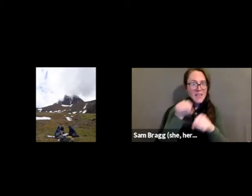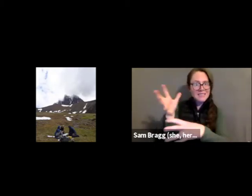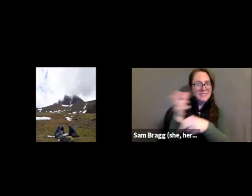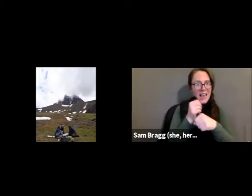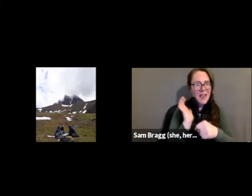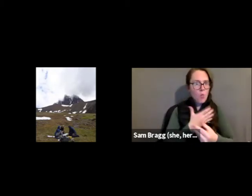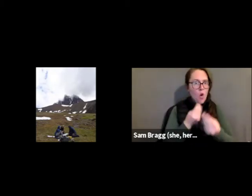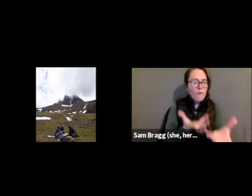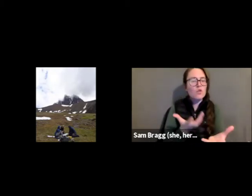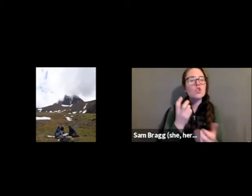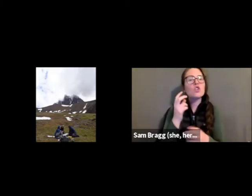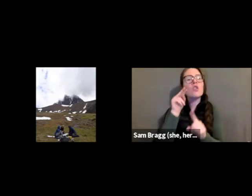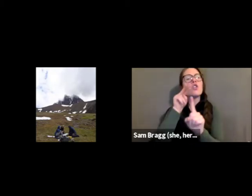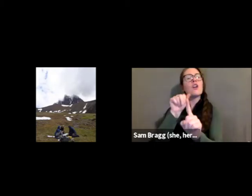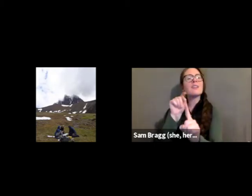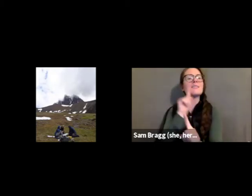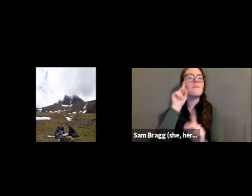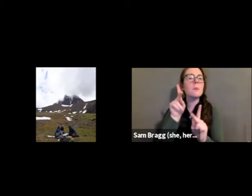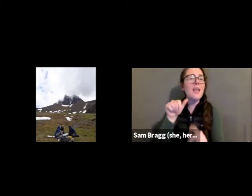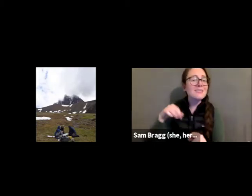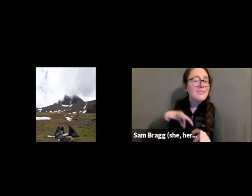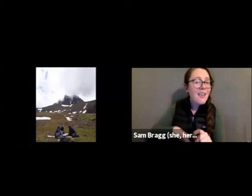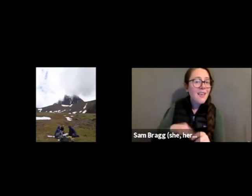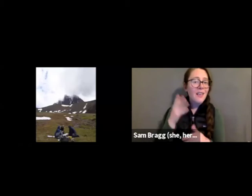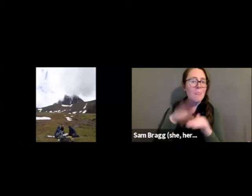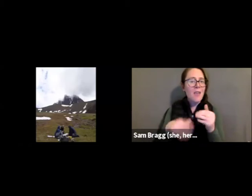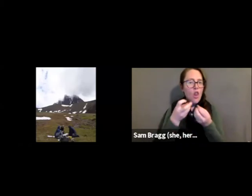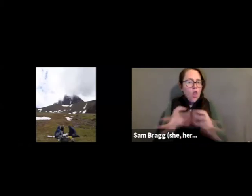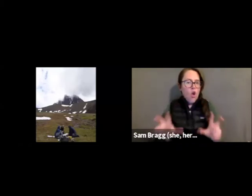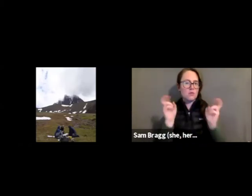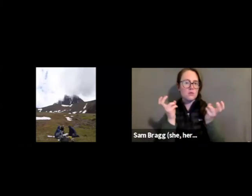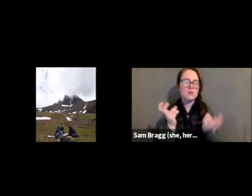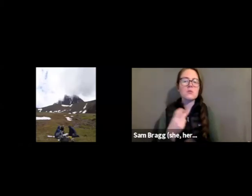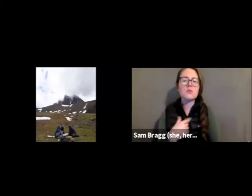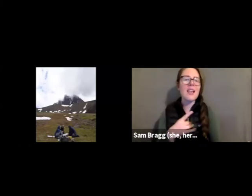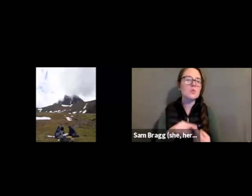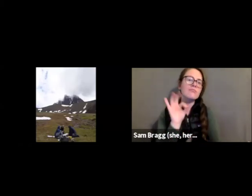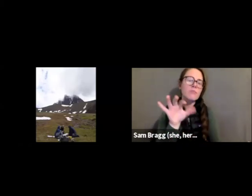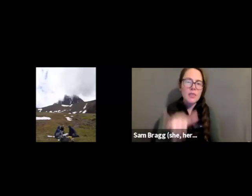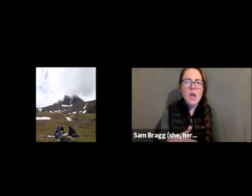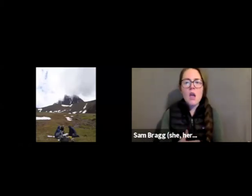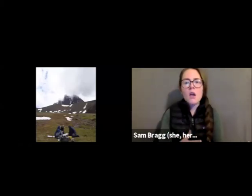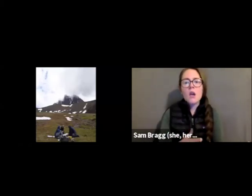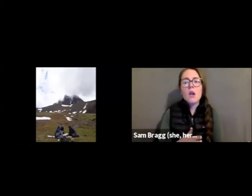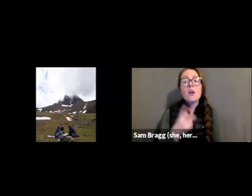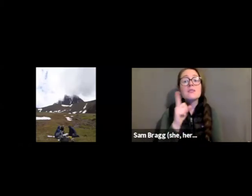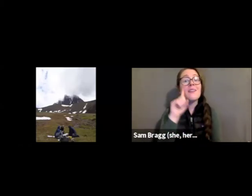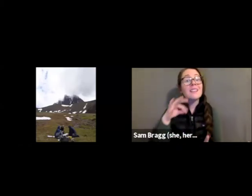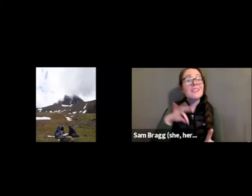and culture and able to offer a lot to the hearing world as well and so something that that is a